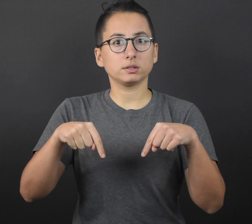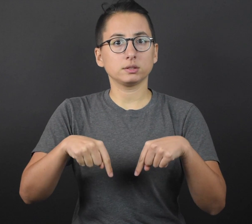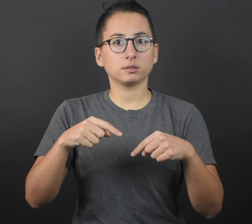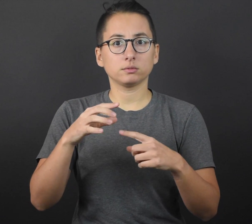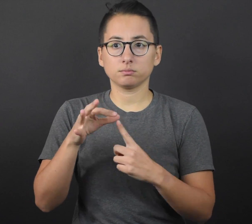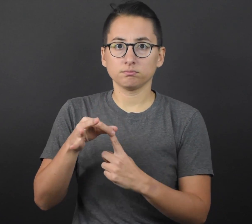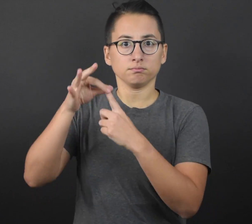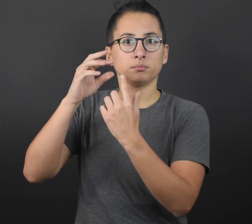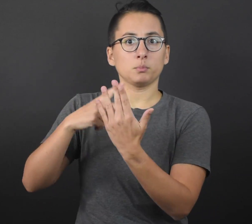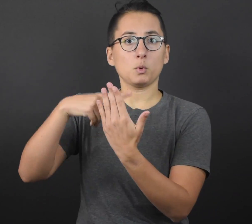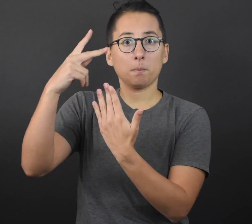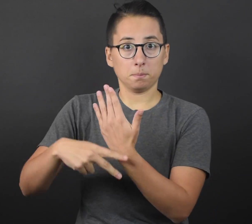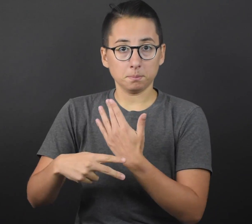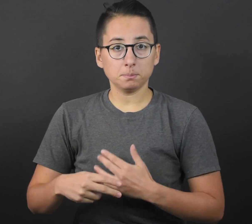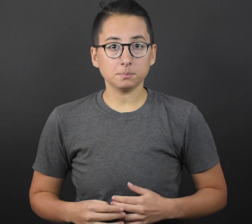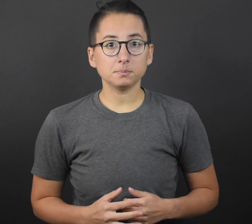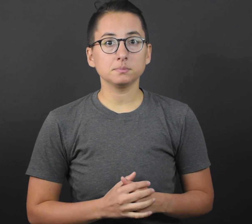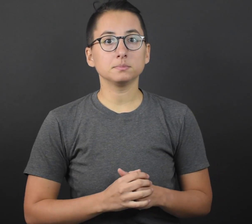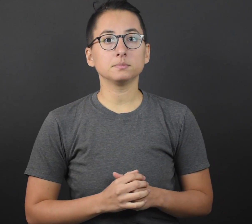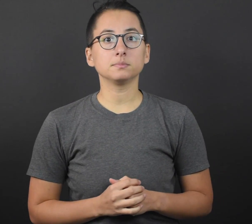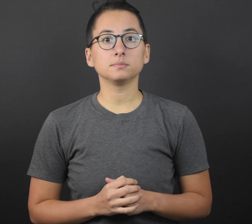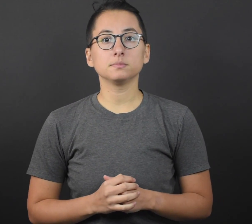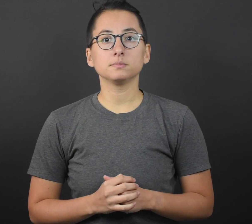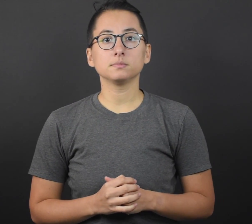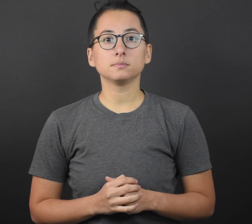“Vaccination is vital to stopping the spread of COVID-19,